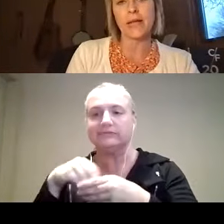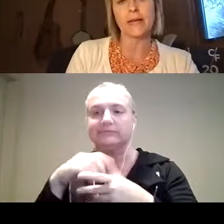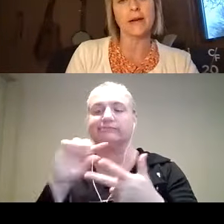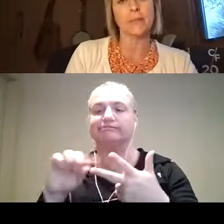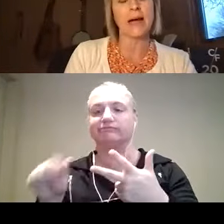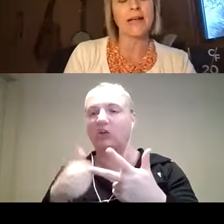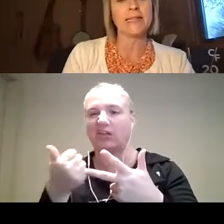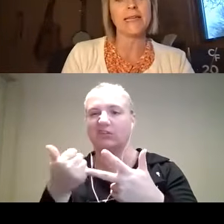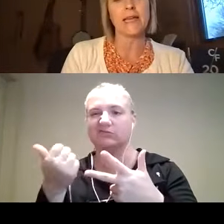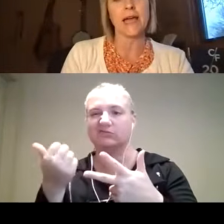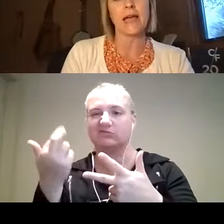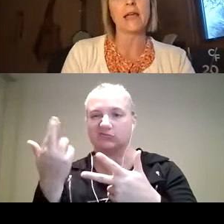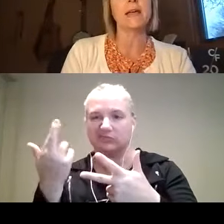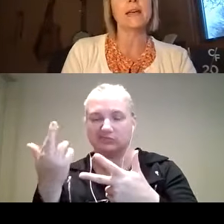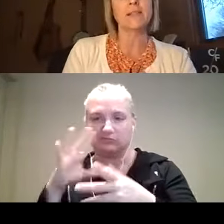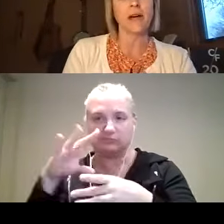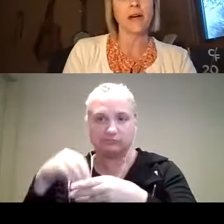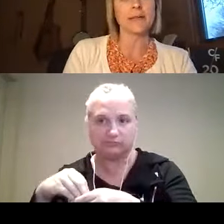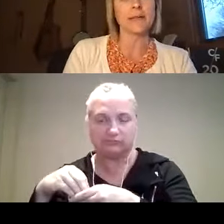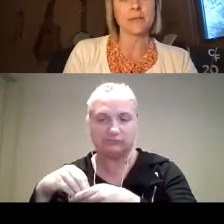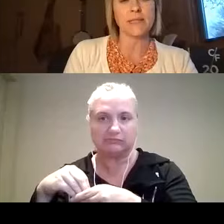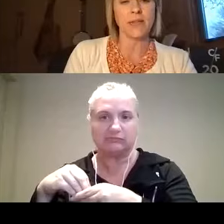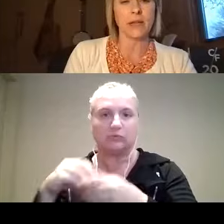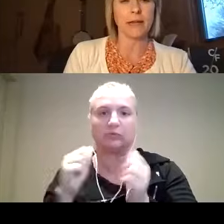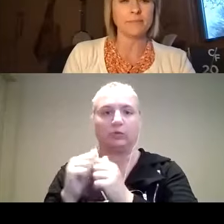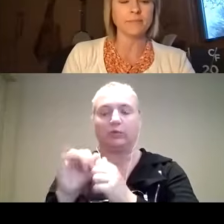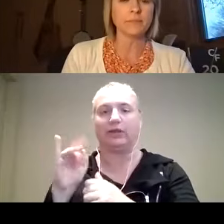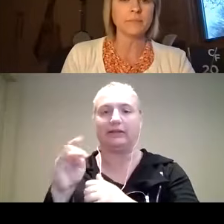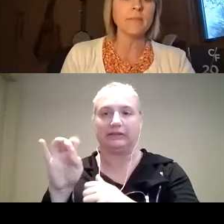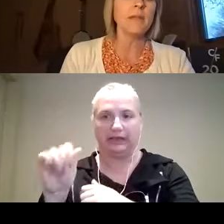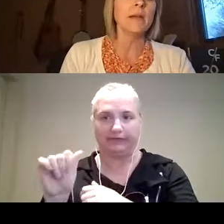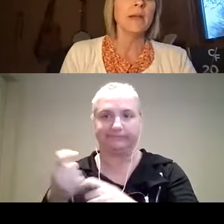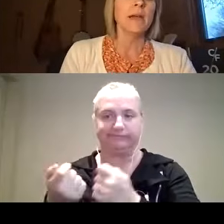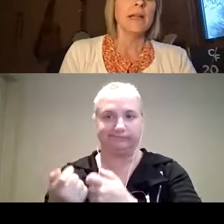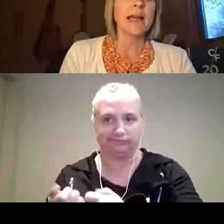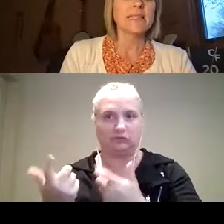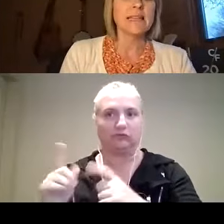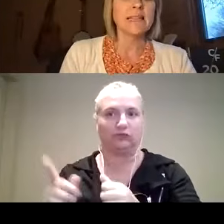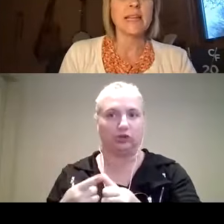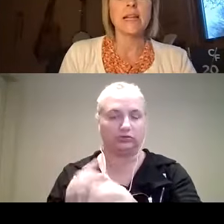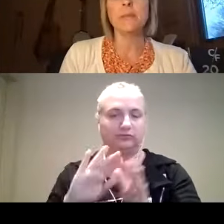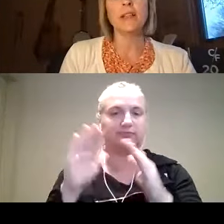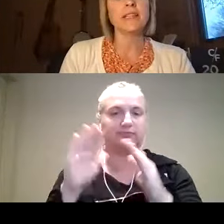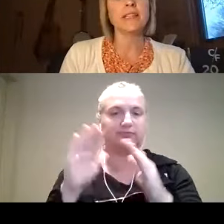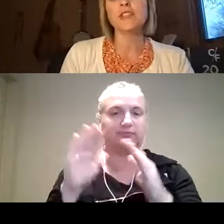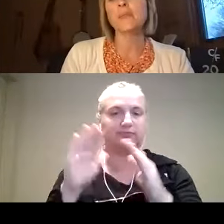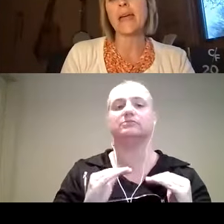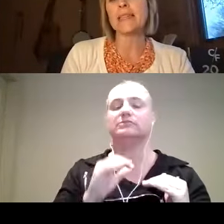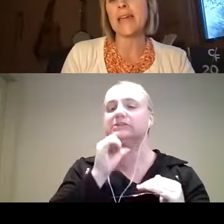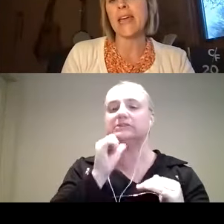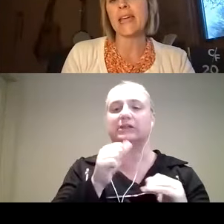that IDEA defines specifically. Next is an inability to maintain